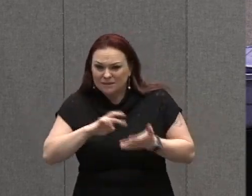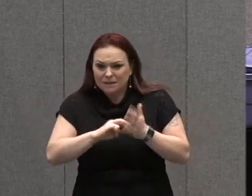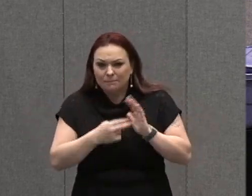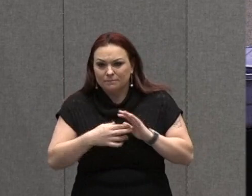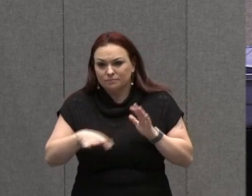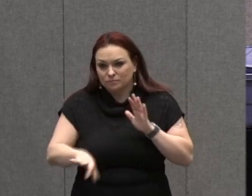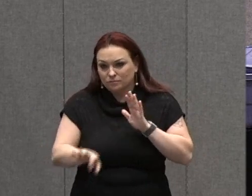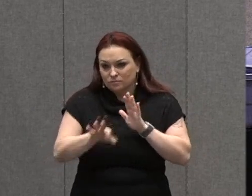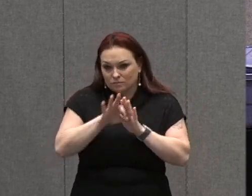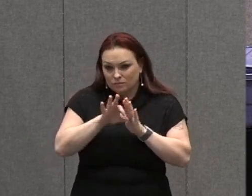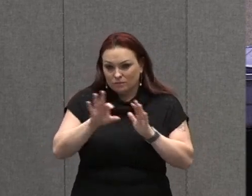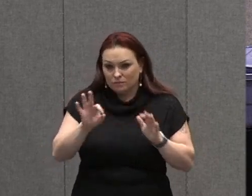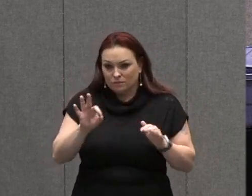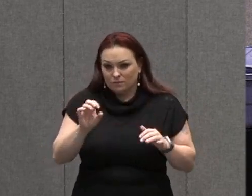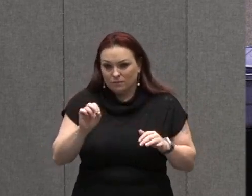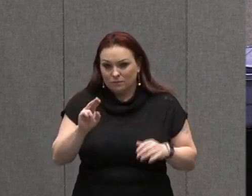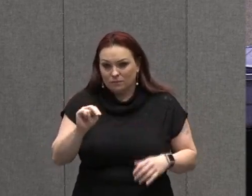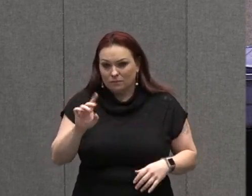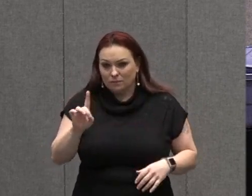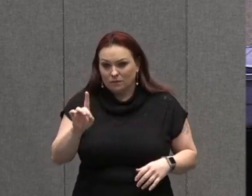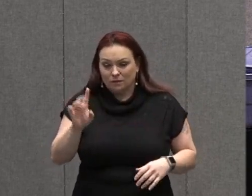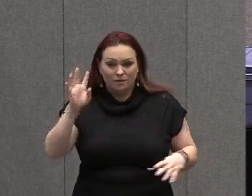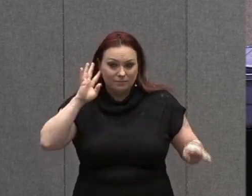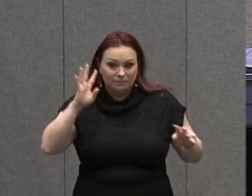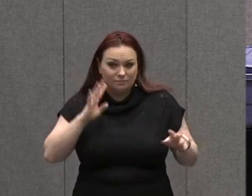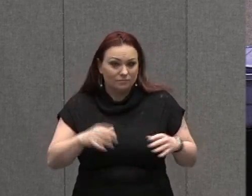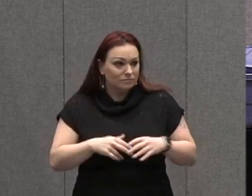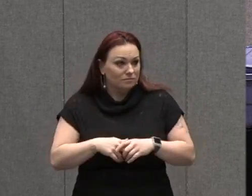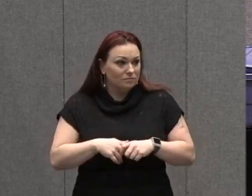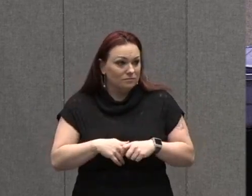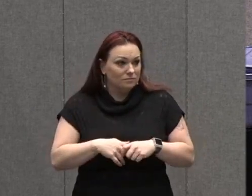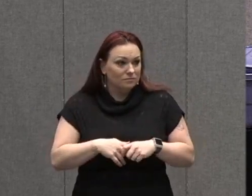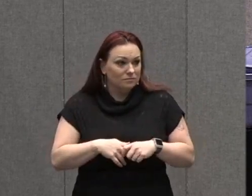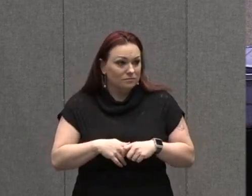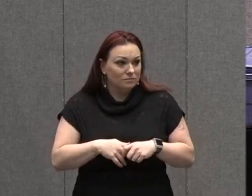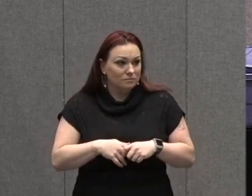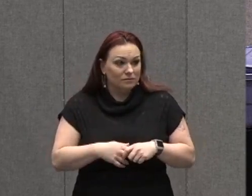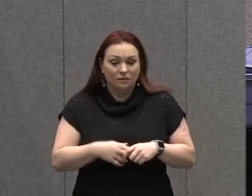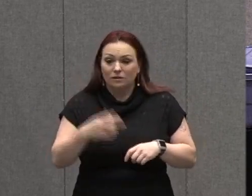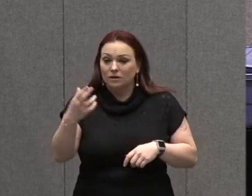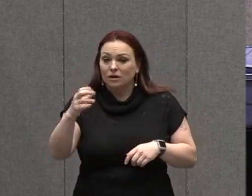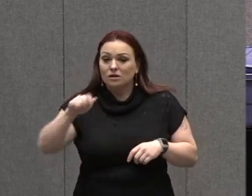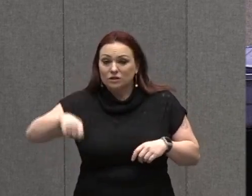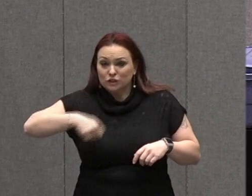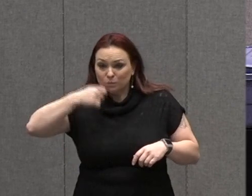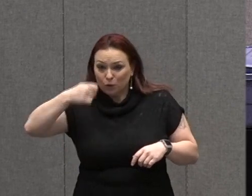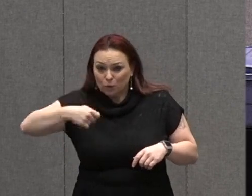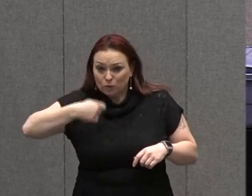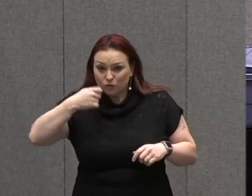It means, sounds you find! So, I have two spoons here and I just made a sound.